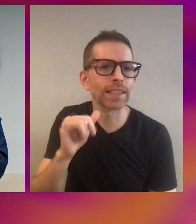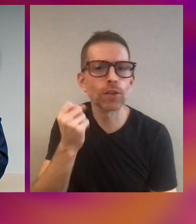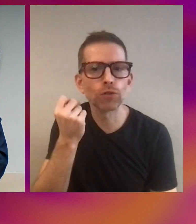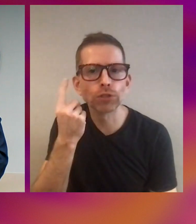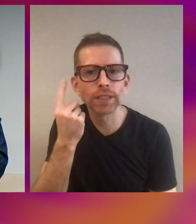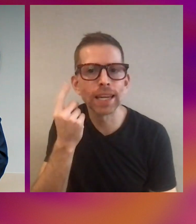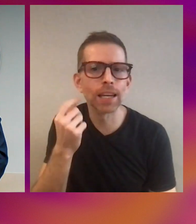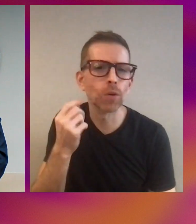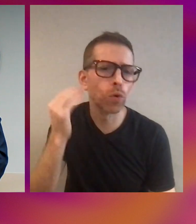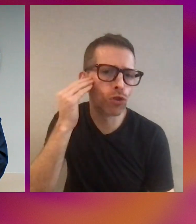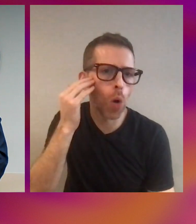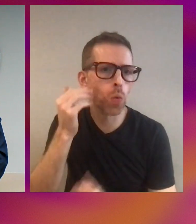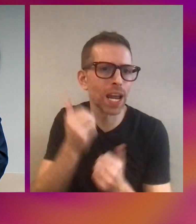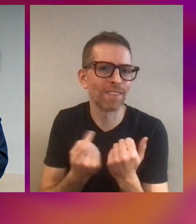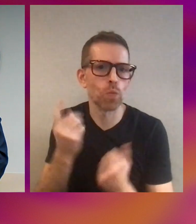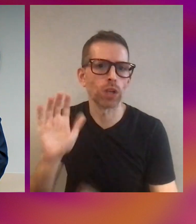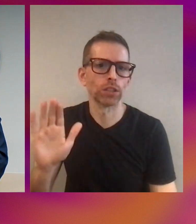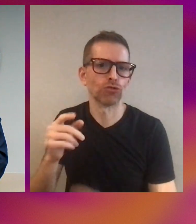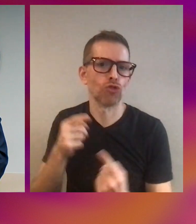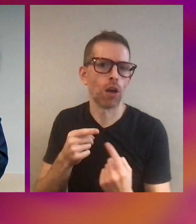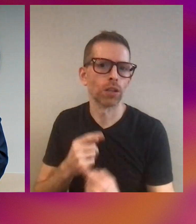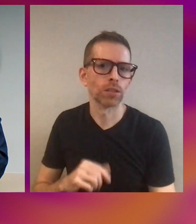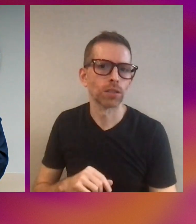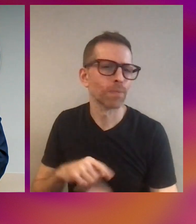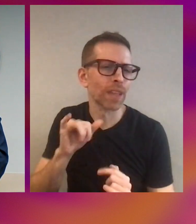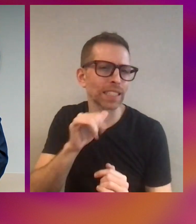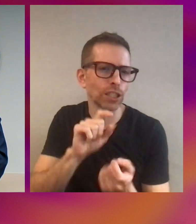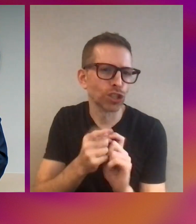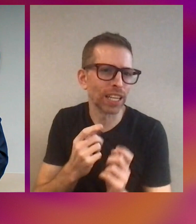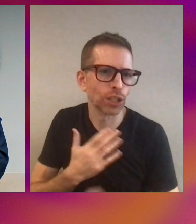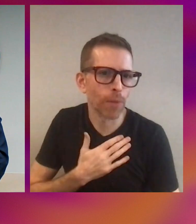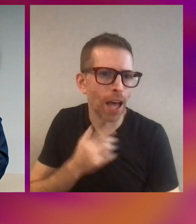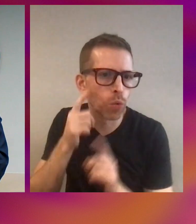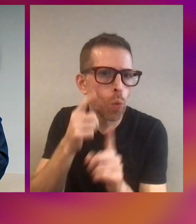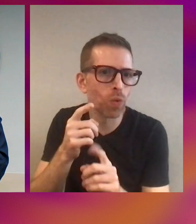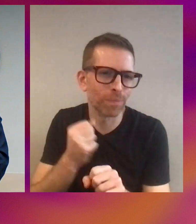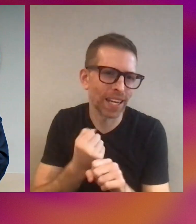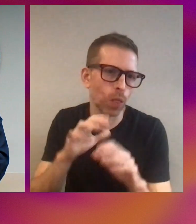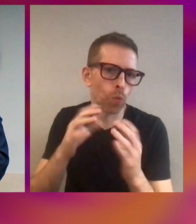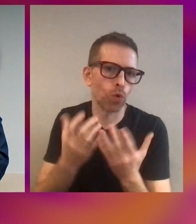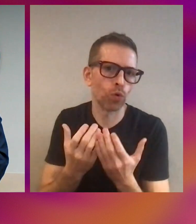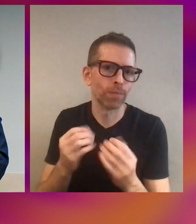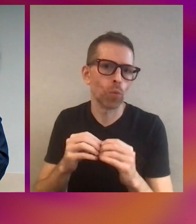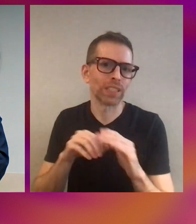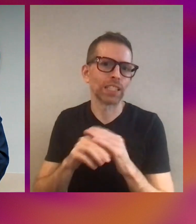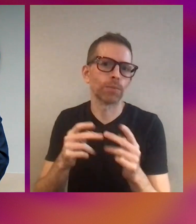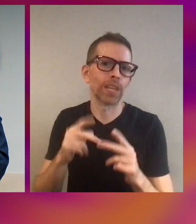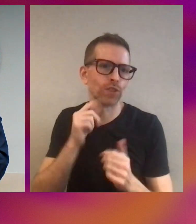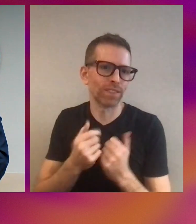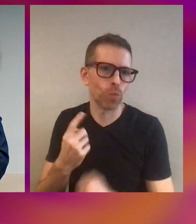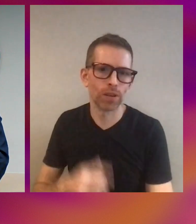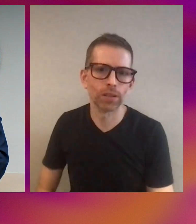or understand everyone's struggle, but that doesn't change my goal of making the world a more accessible place for everyone.